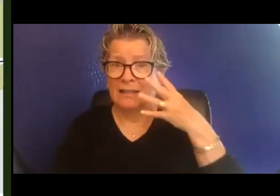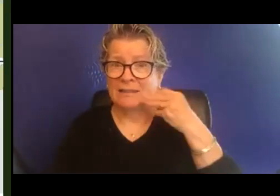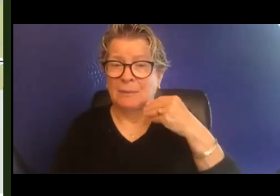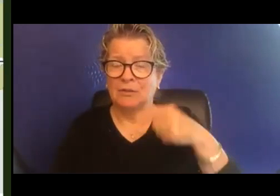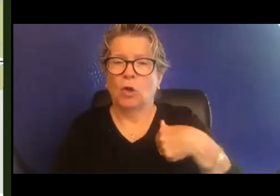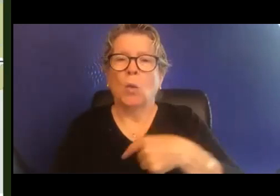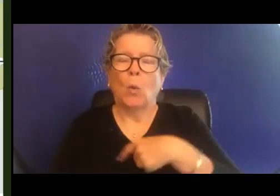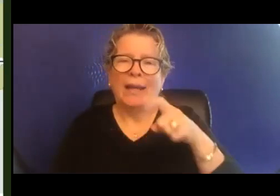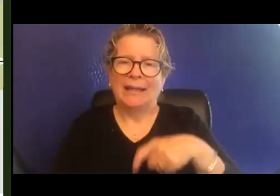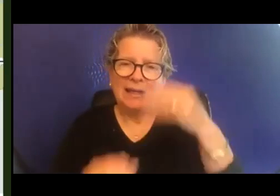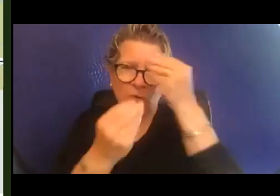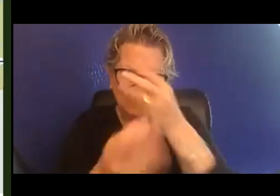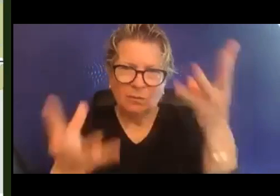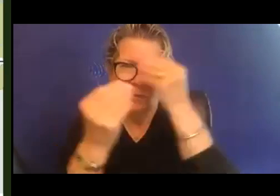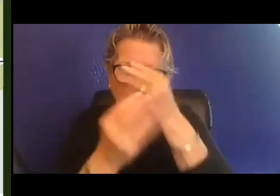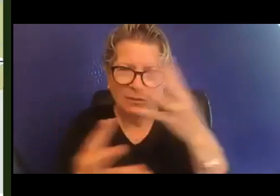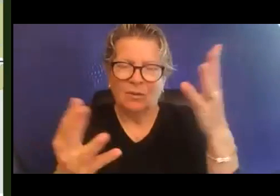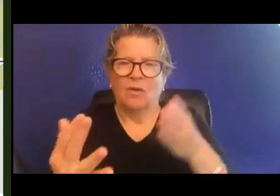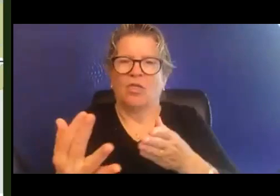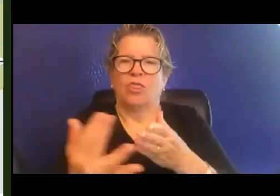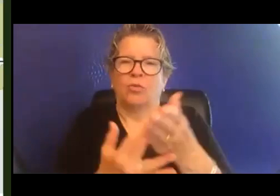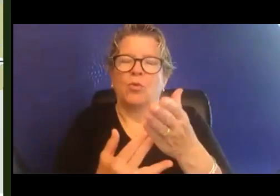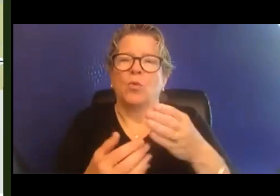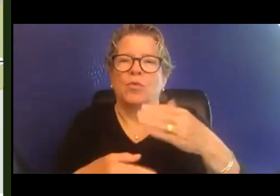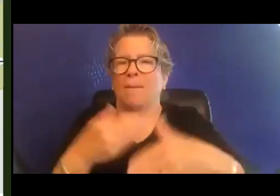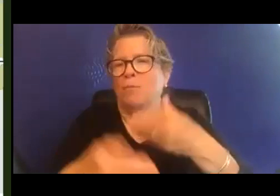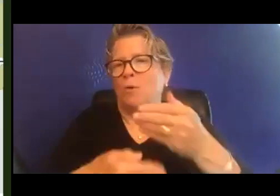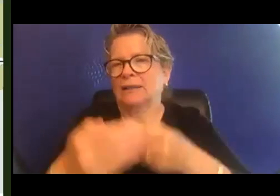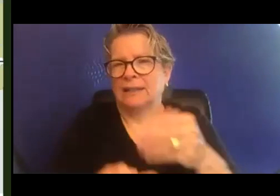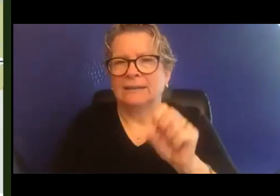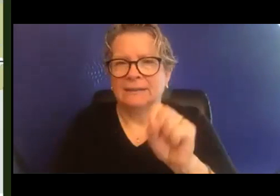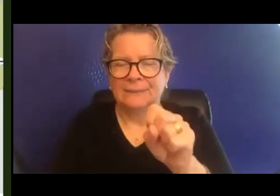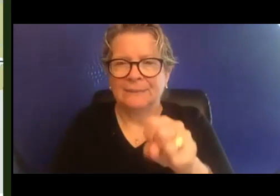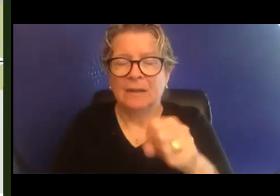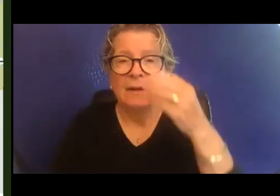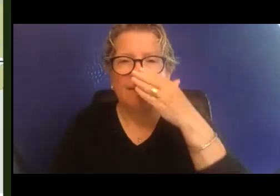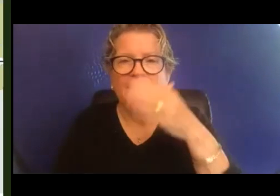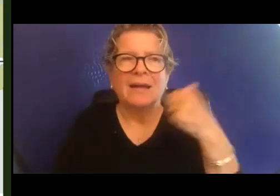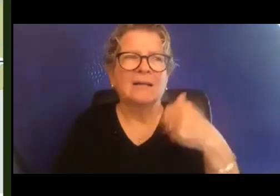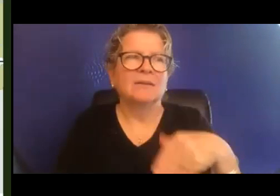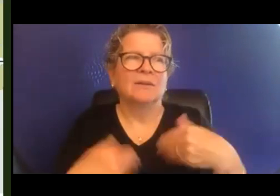date throughout the process, because there are an amazing